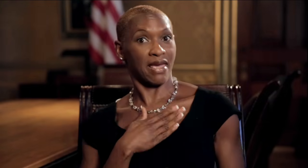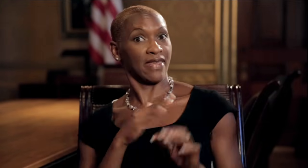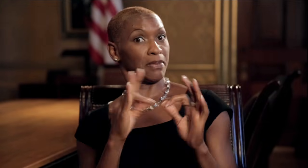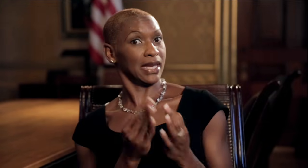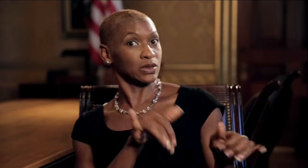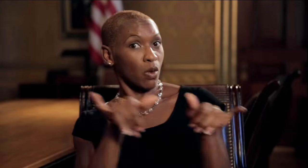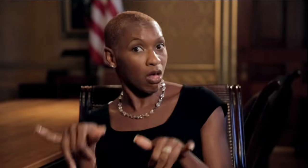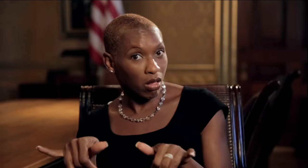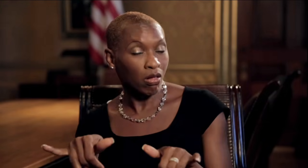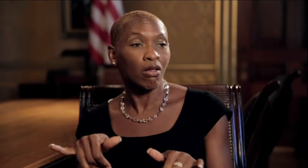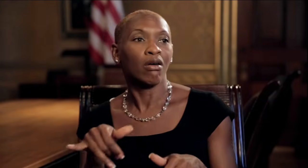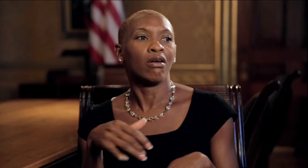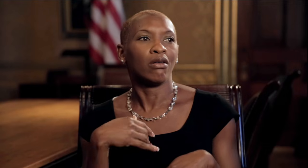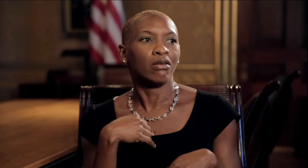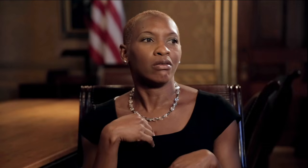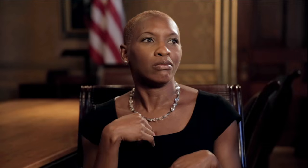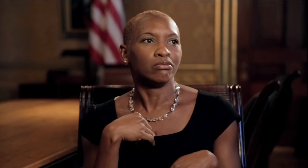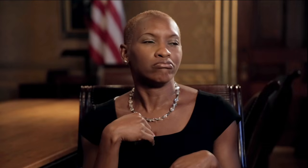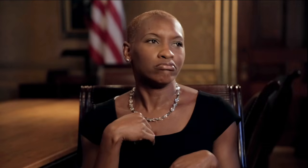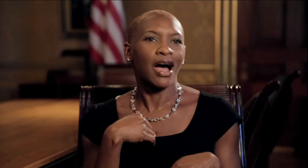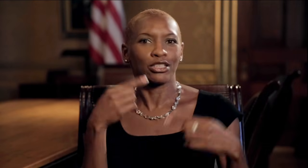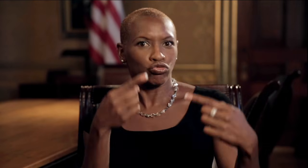and my family as well.